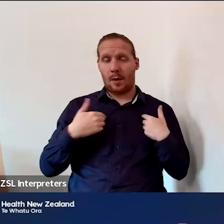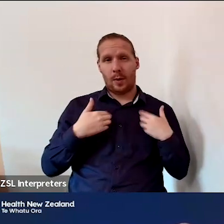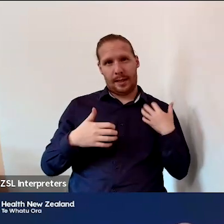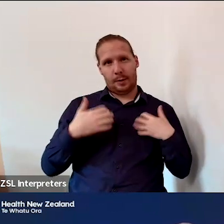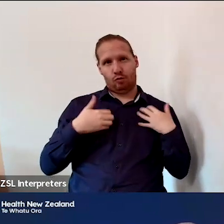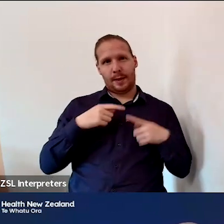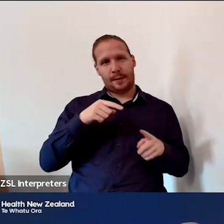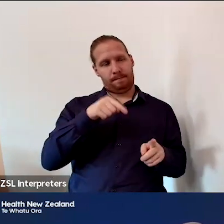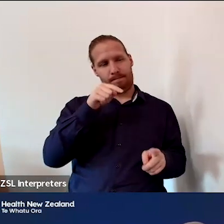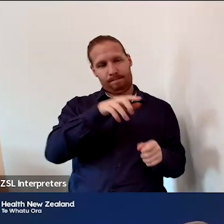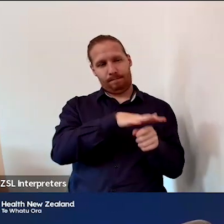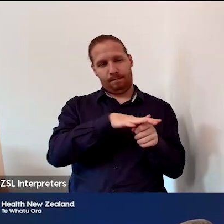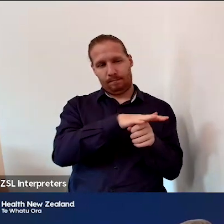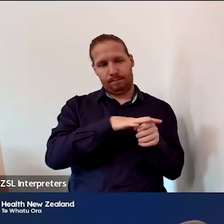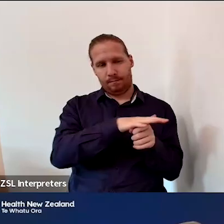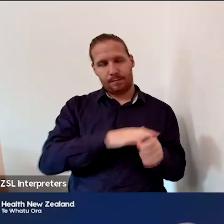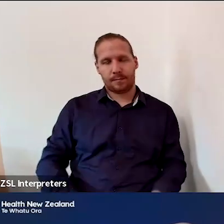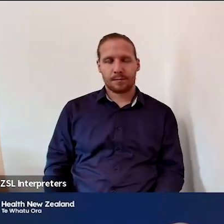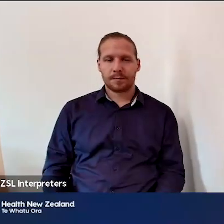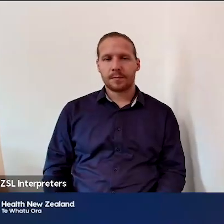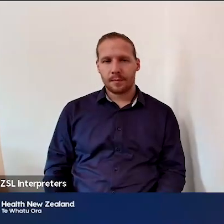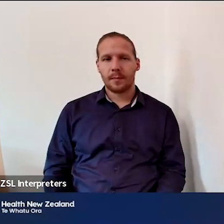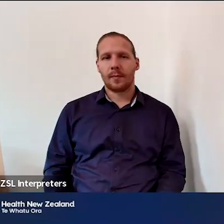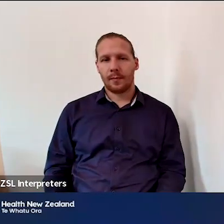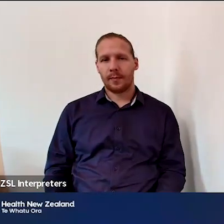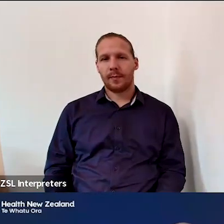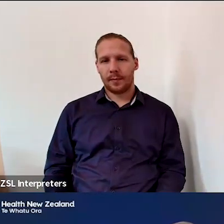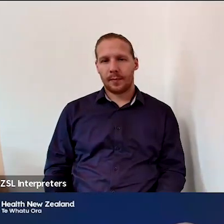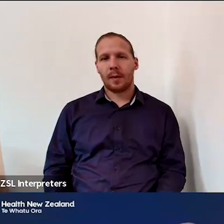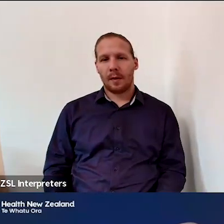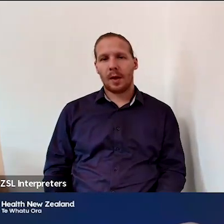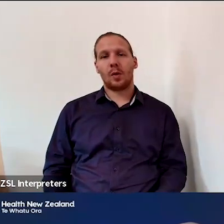the information that, a study like growing up in New Zealand can provide us,